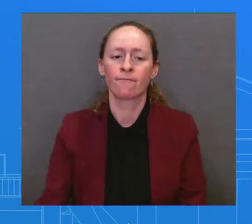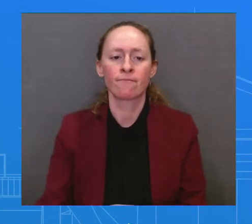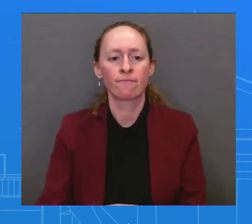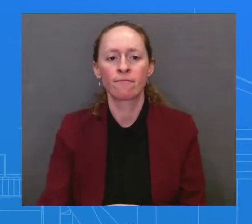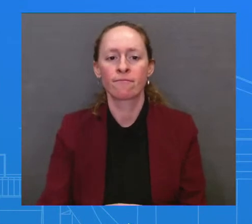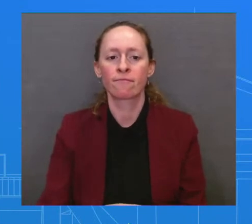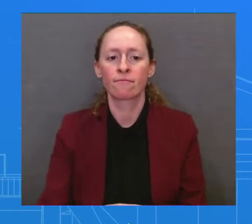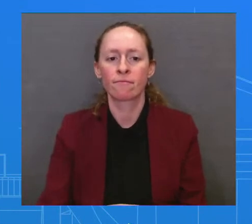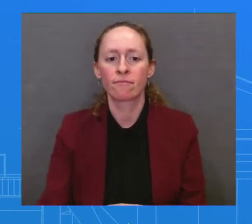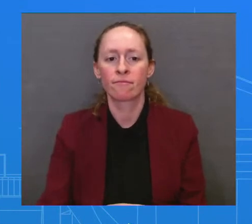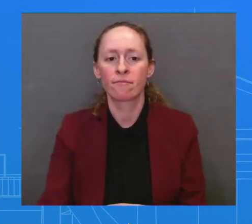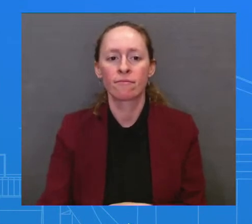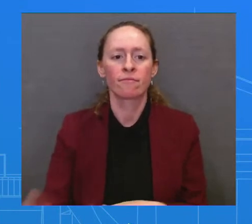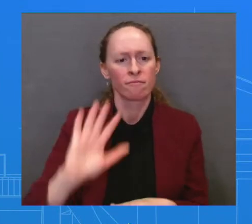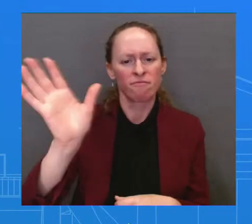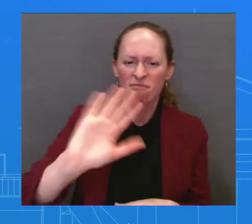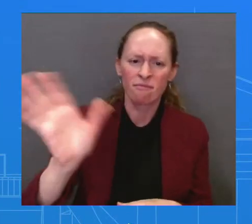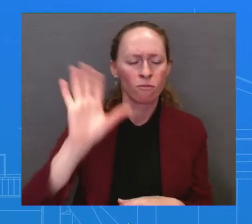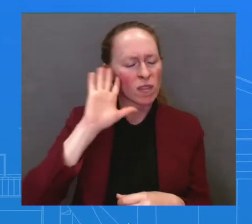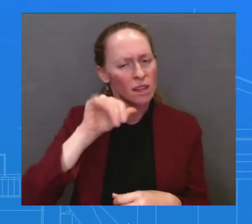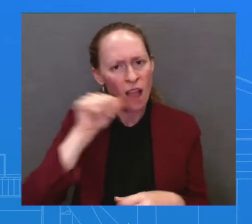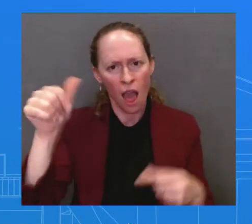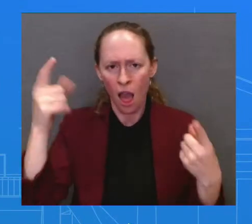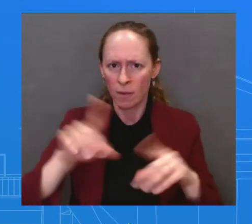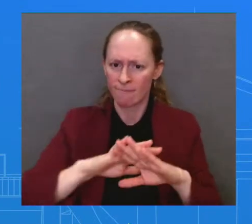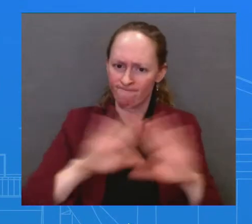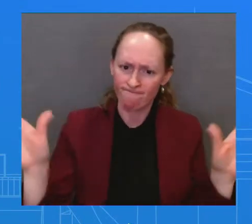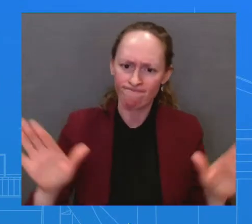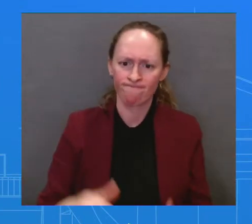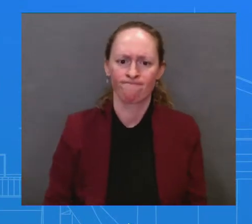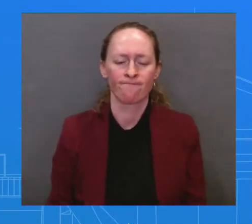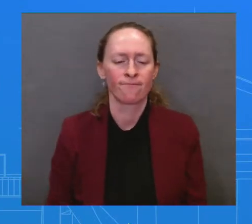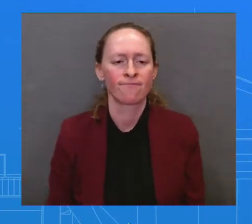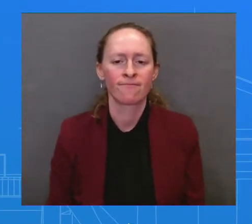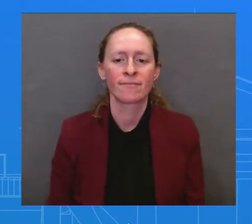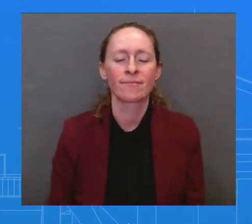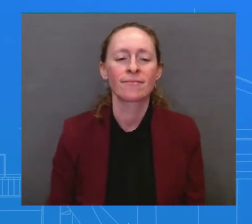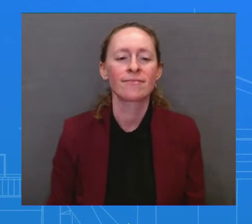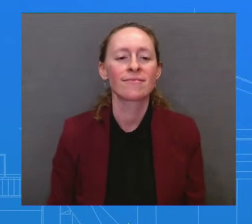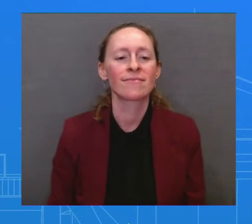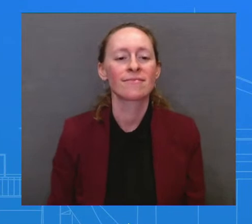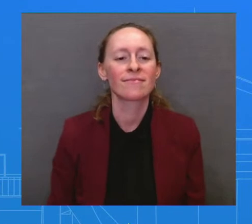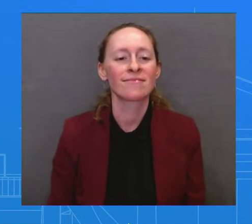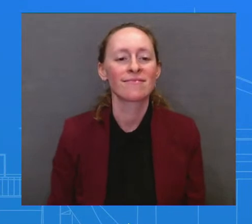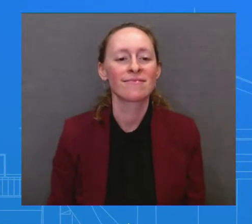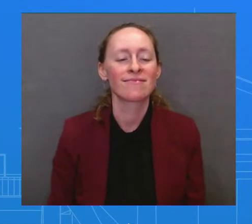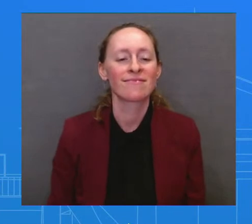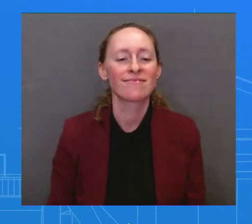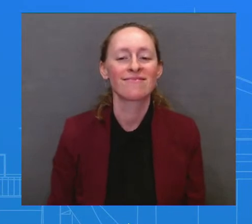The Press: Thank you so much, Jake. Is it me here or Steve? Mr. Sullivan: Yeah, go ahead. The Press: Thank you. Just first of all, does the administration support